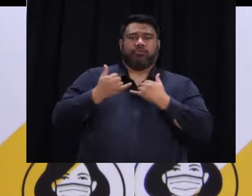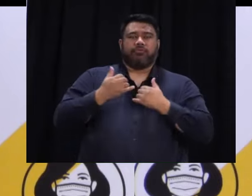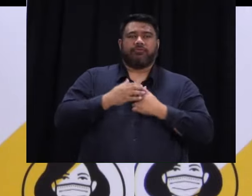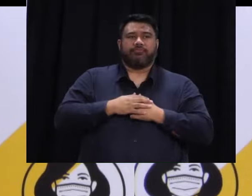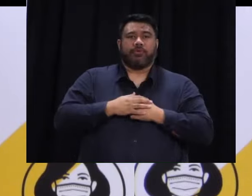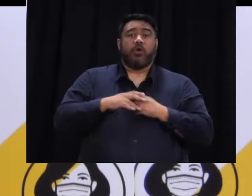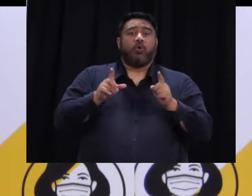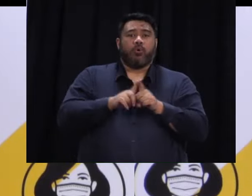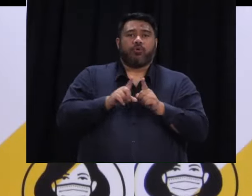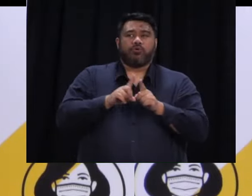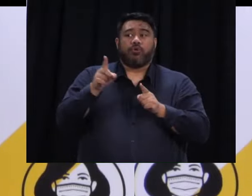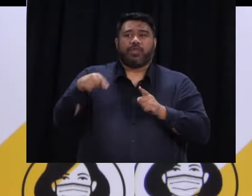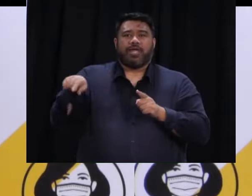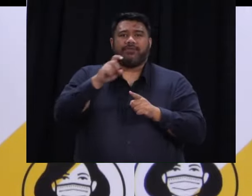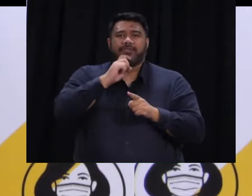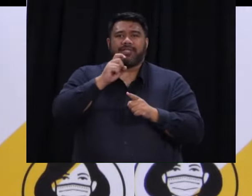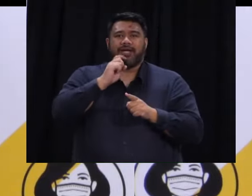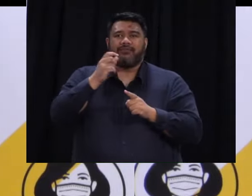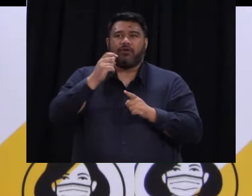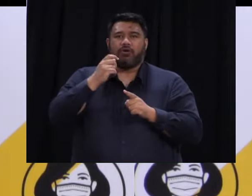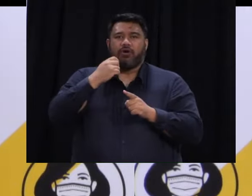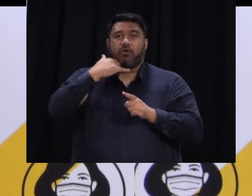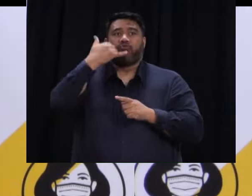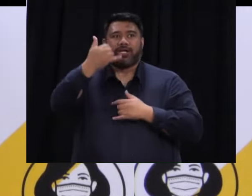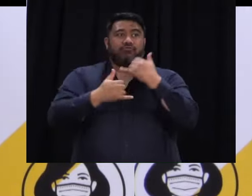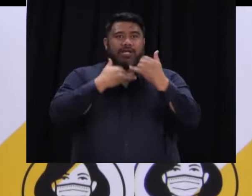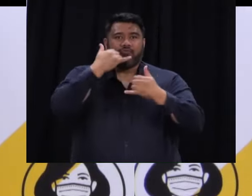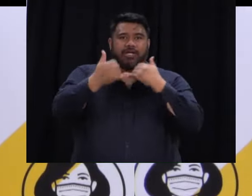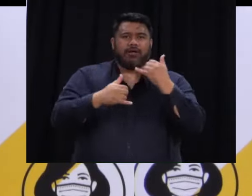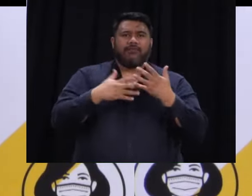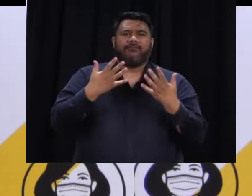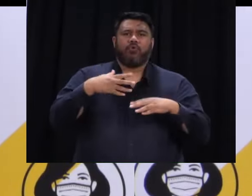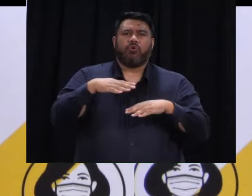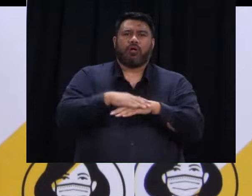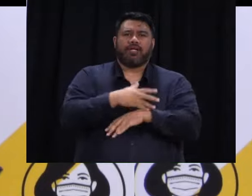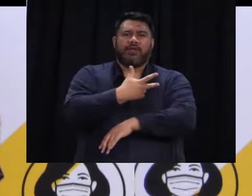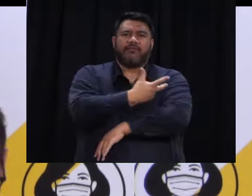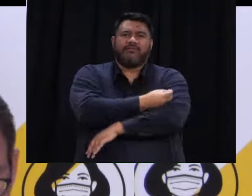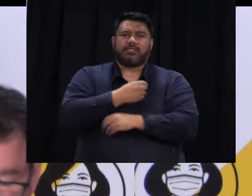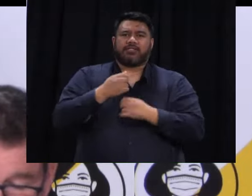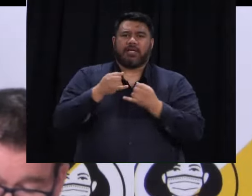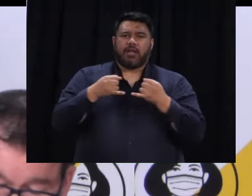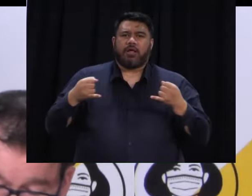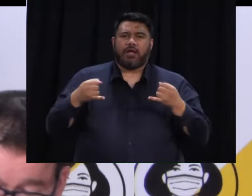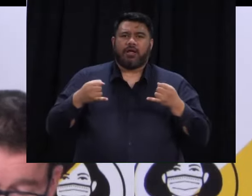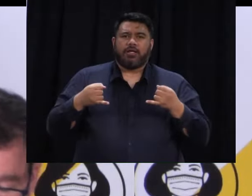number of inbound calls that they have ever had as well as, of course, they have people